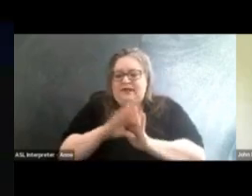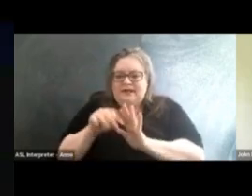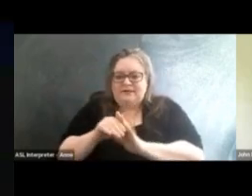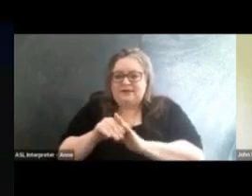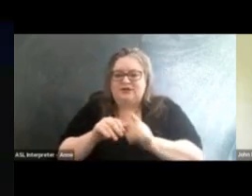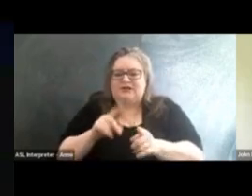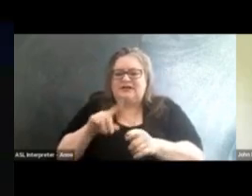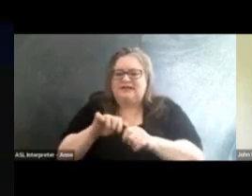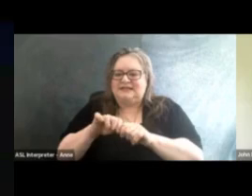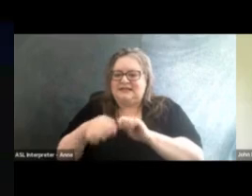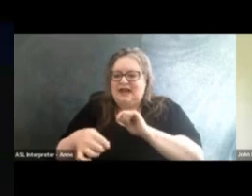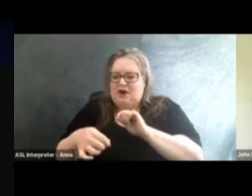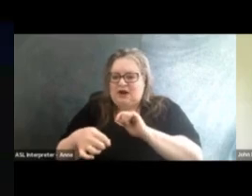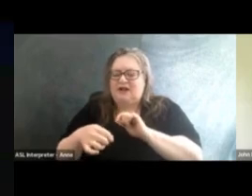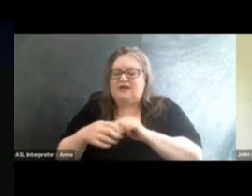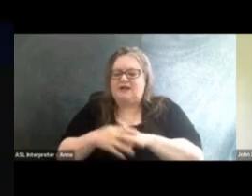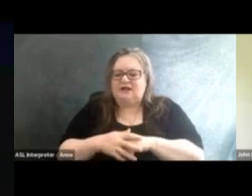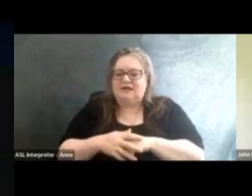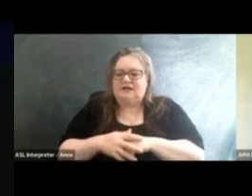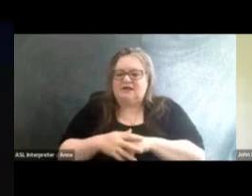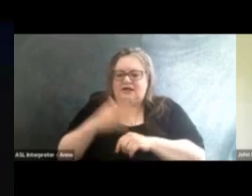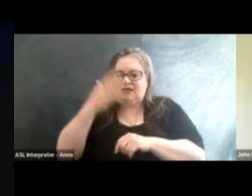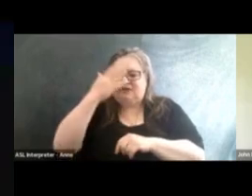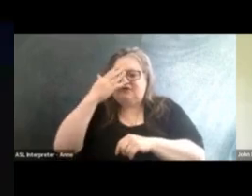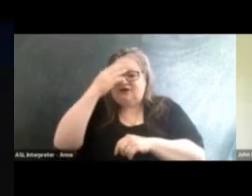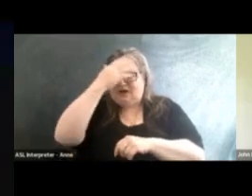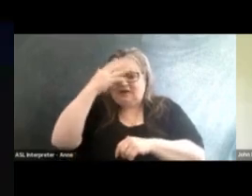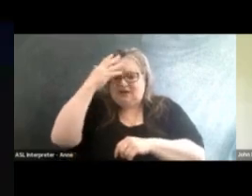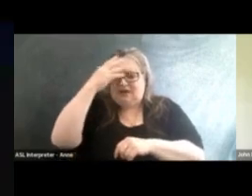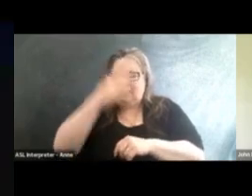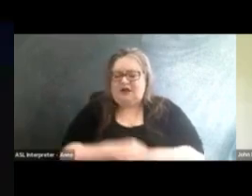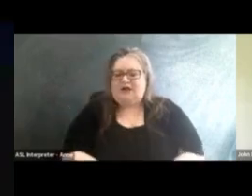tearing in the frontal areas. So